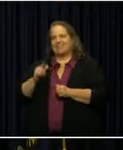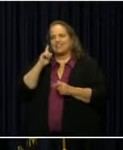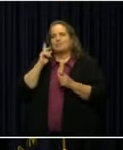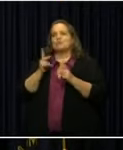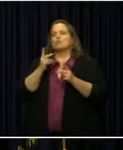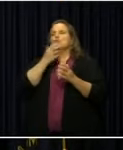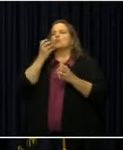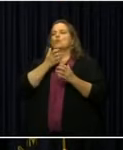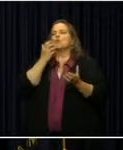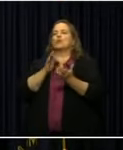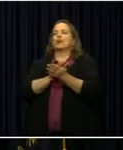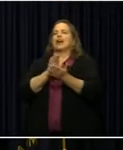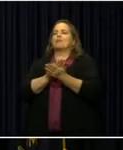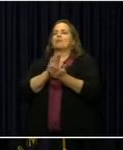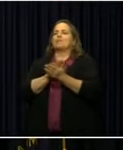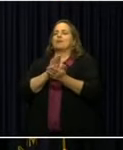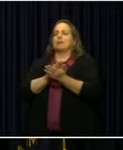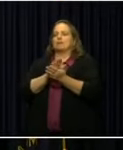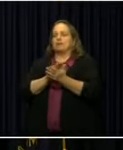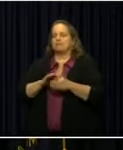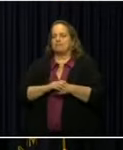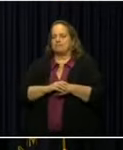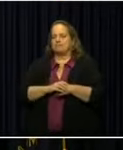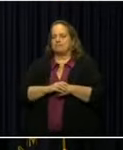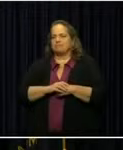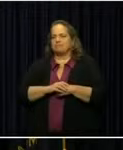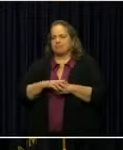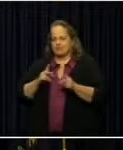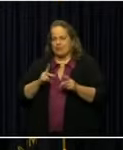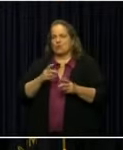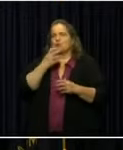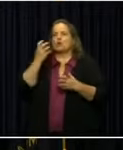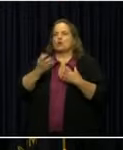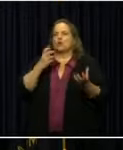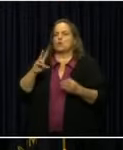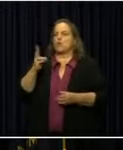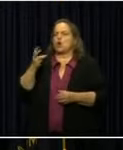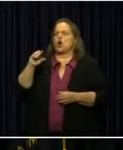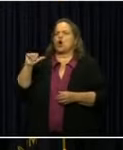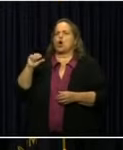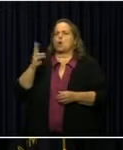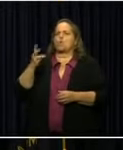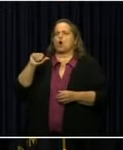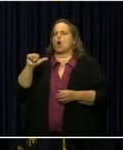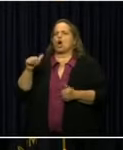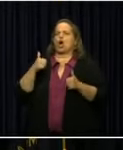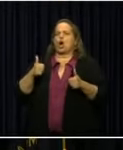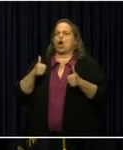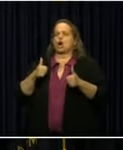THIS. VIRGINIA HAS SHOWN US THE IMPORTANCE OF INCLUDING EVERYBODY, ABSOLUTELY EVERYBODY,